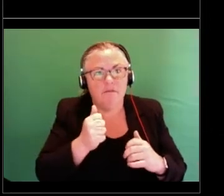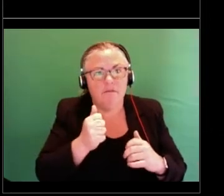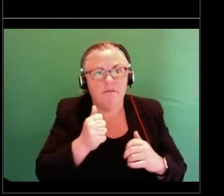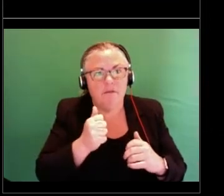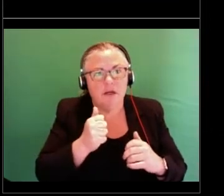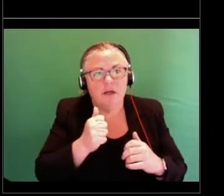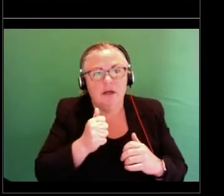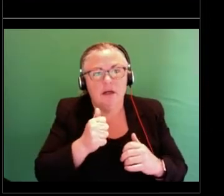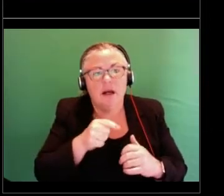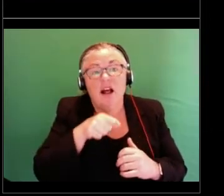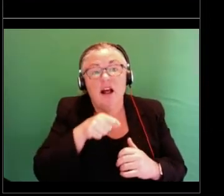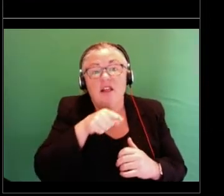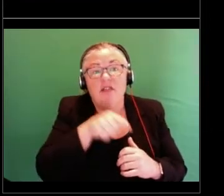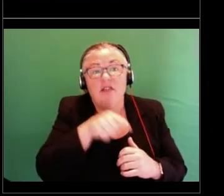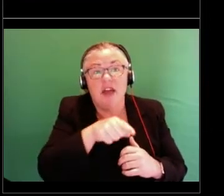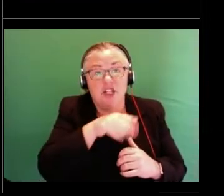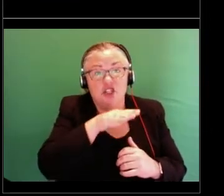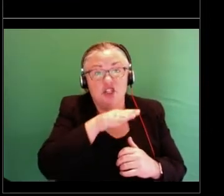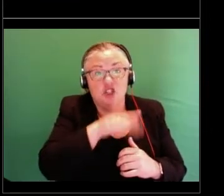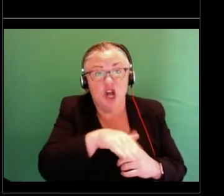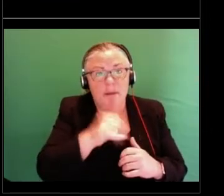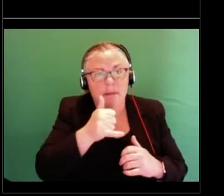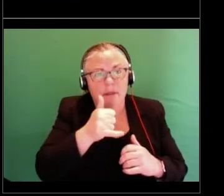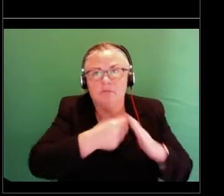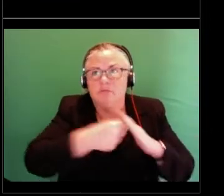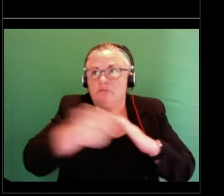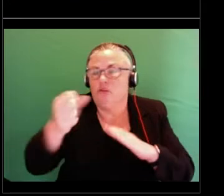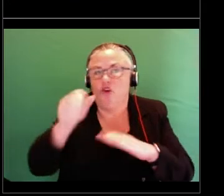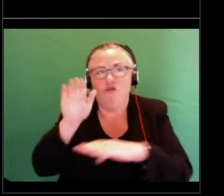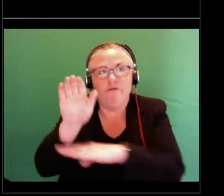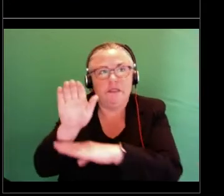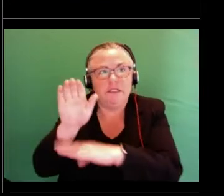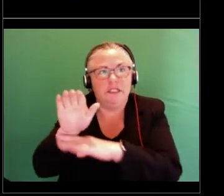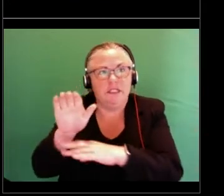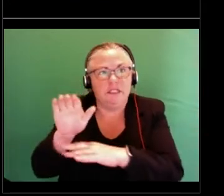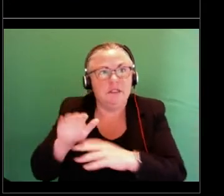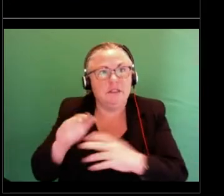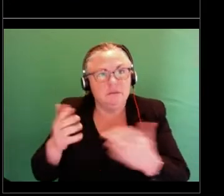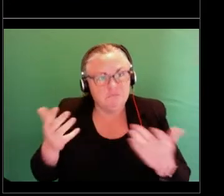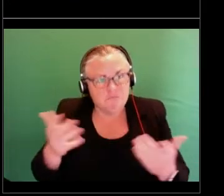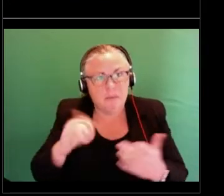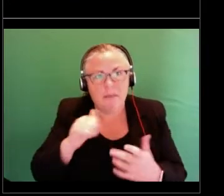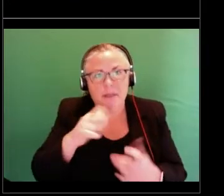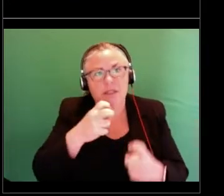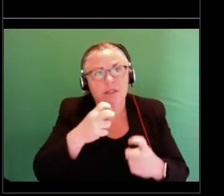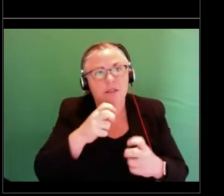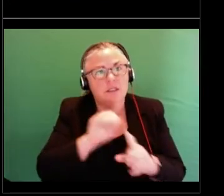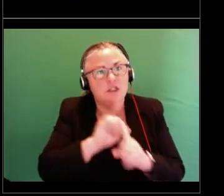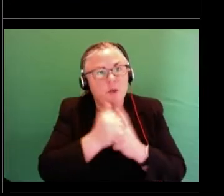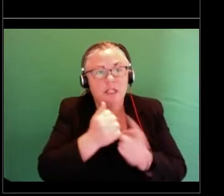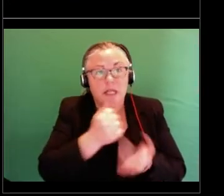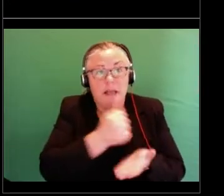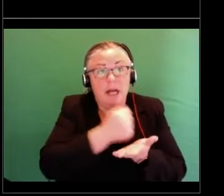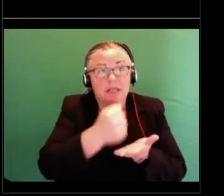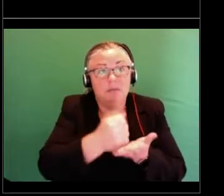We're in this brave world of electronic court delivery, that a lot of clients might be facing